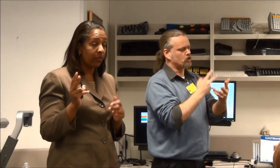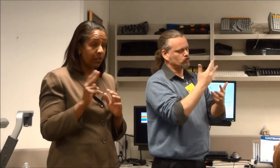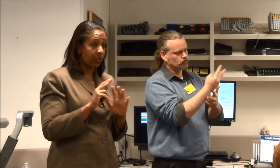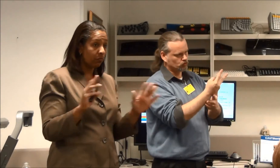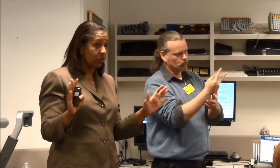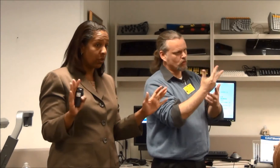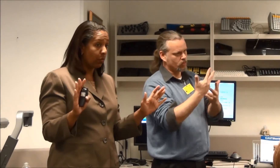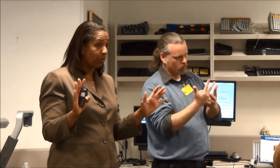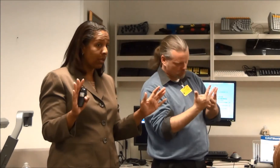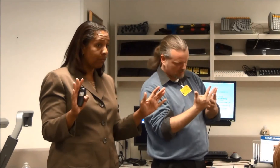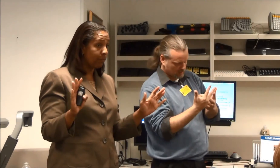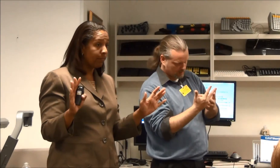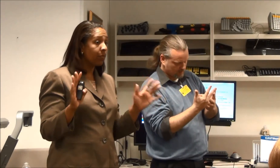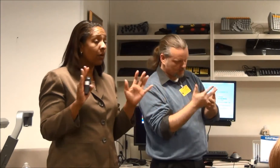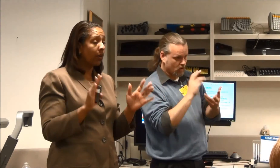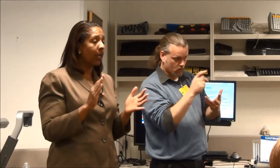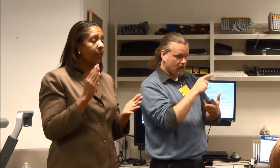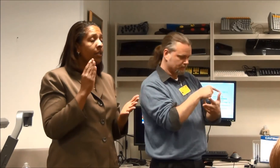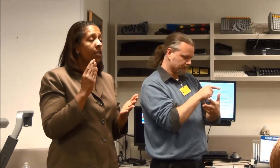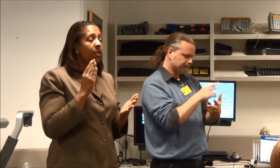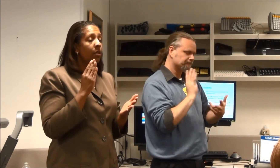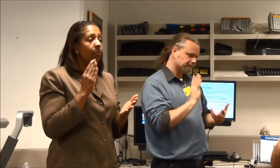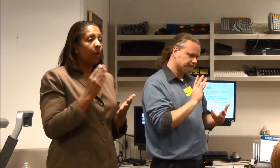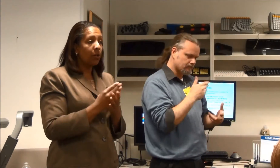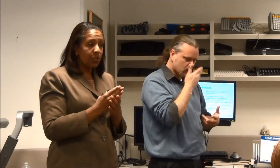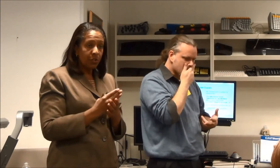So are you with me? Okay.